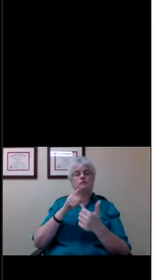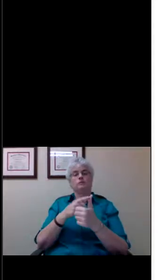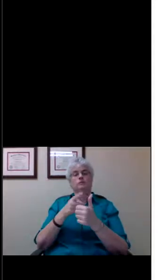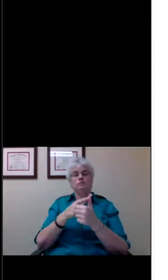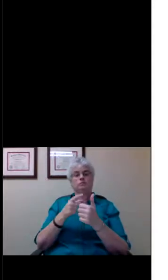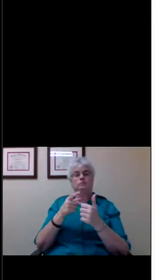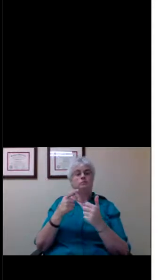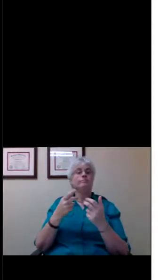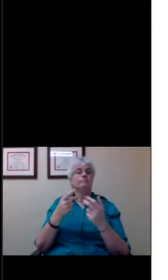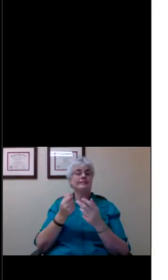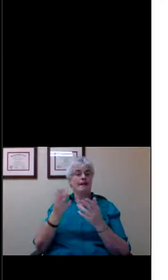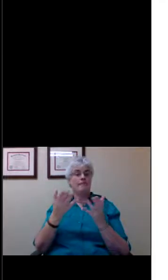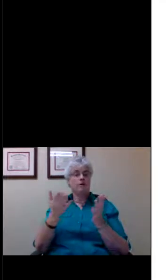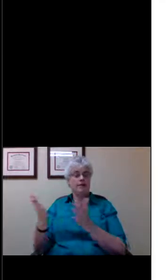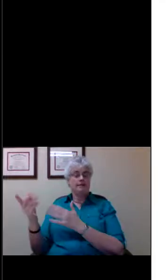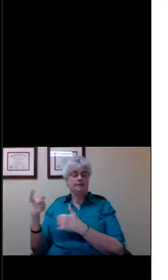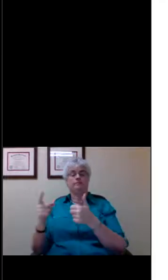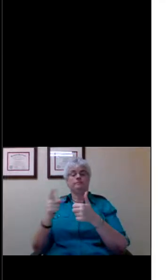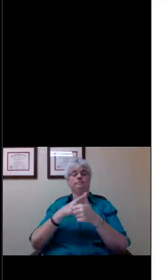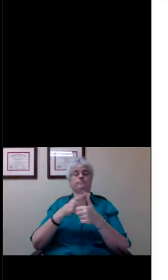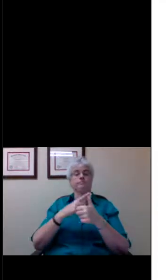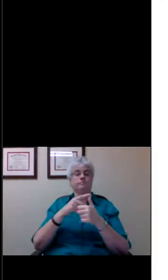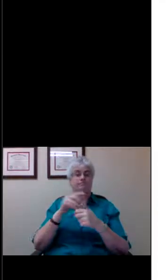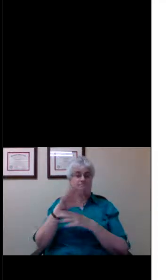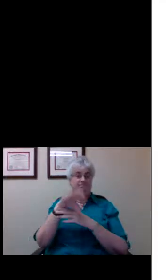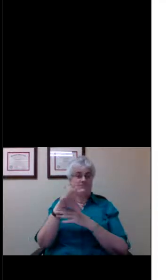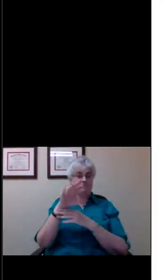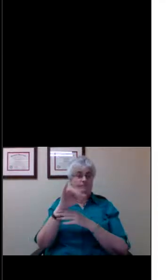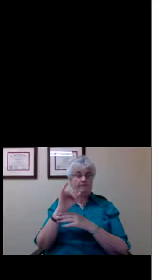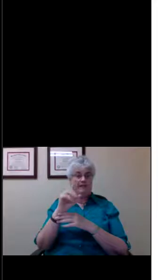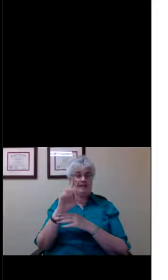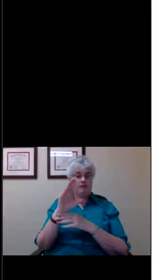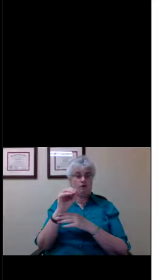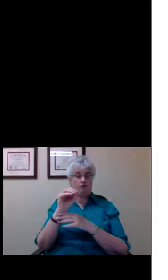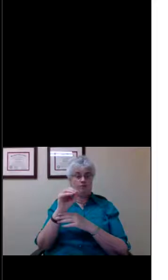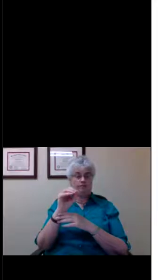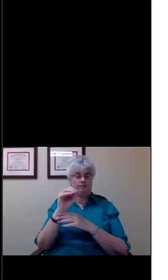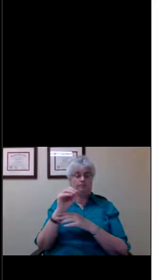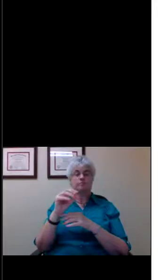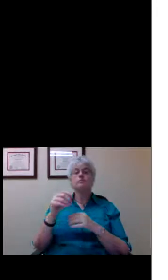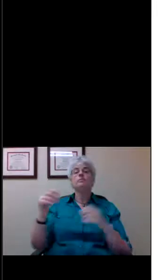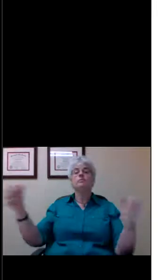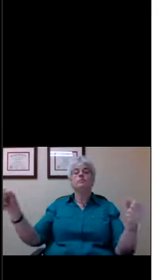collecting all of that data- we collected in several ways. We were able to use